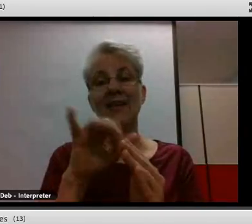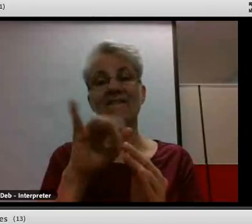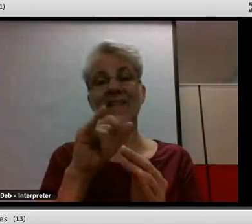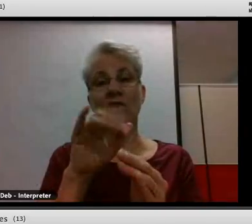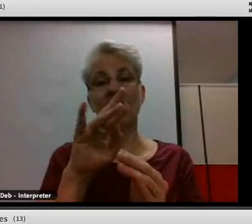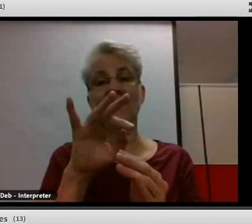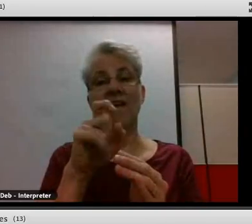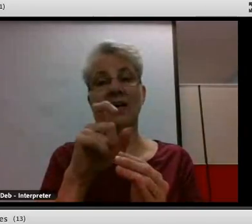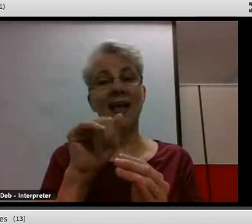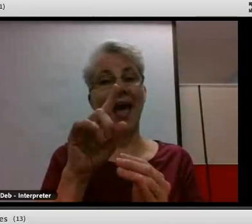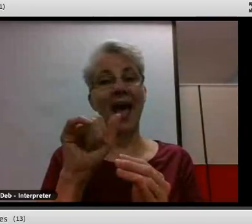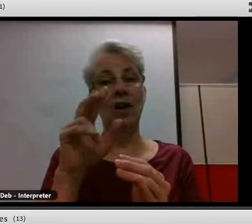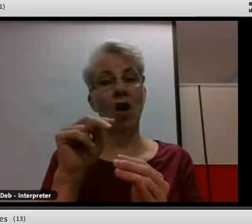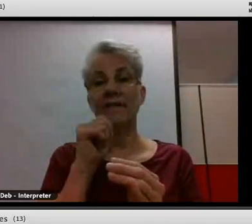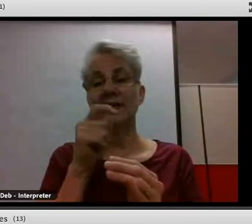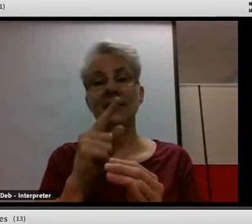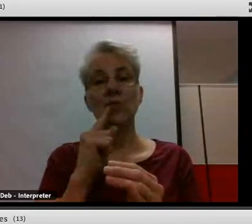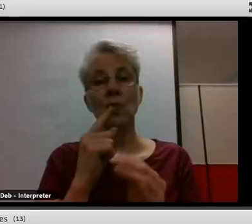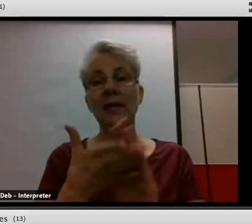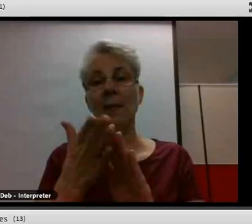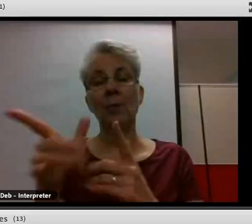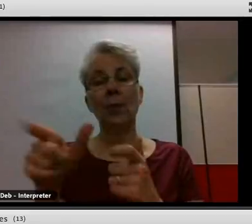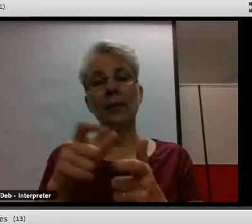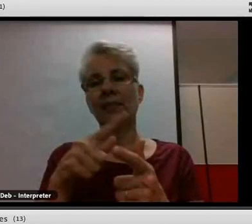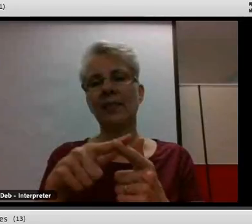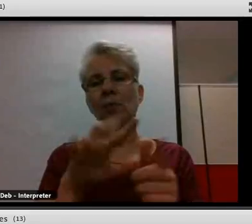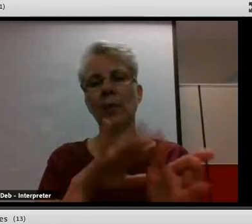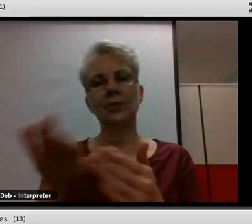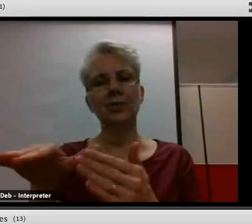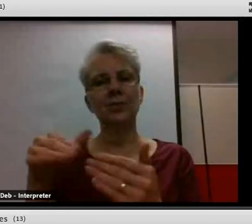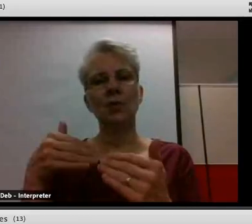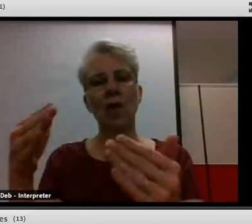Berkeley University of California in 2013,